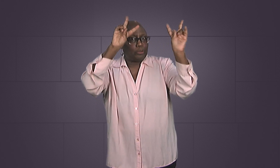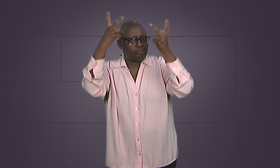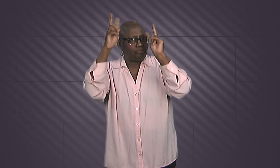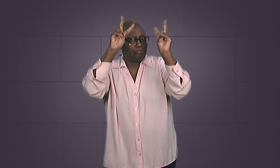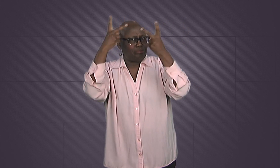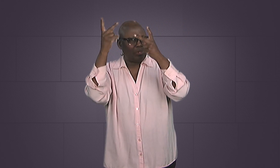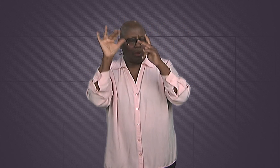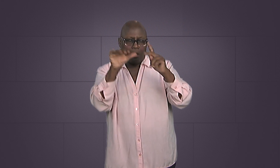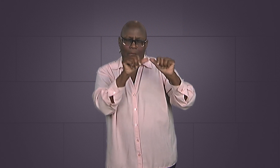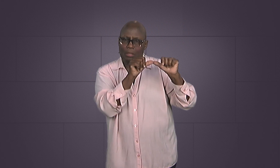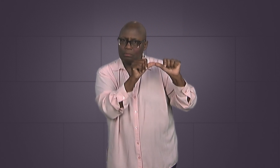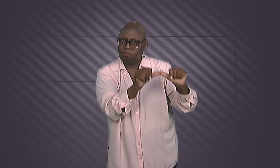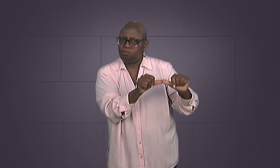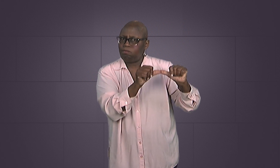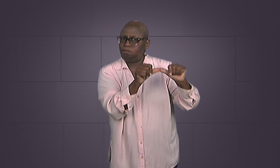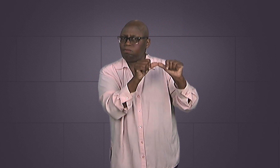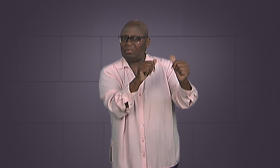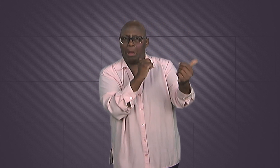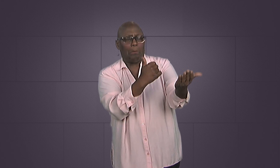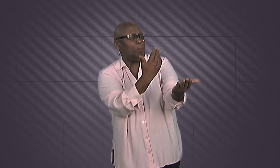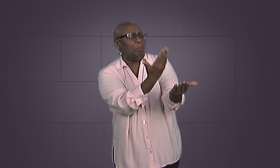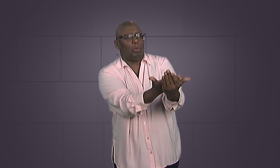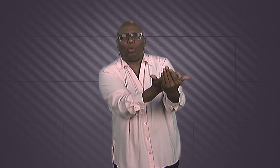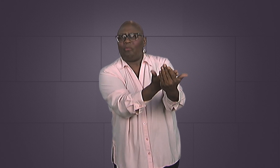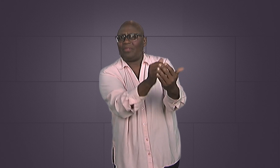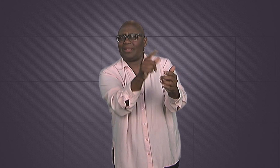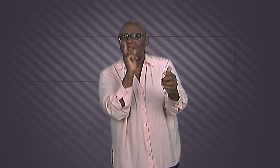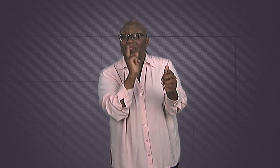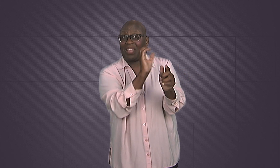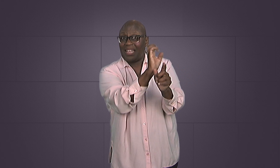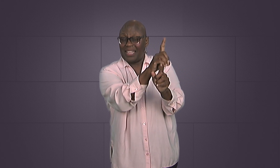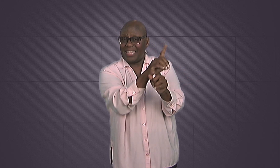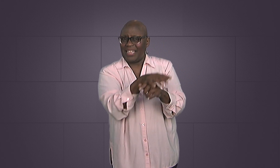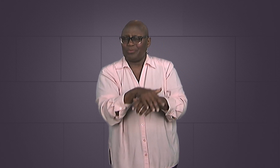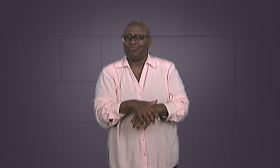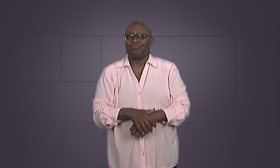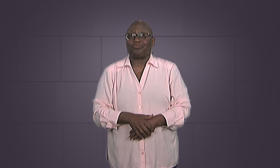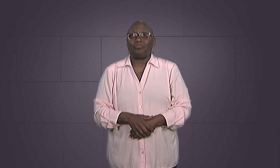which are unproven yet pervasive in deaf education.